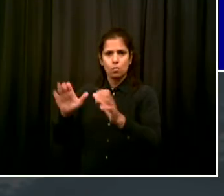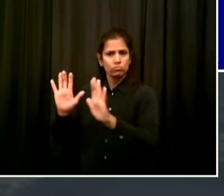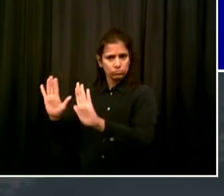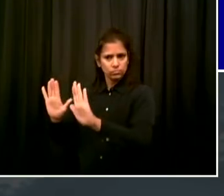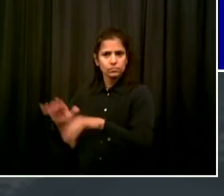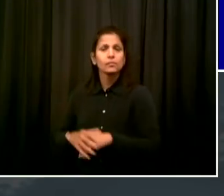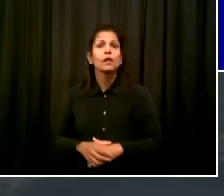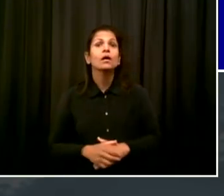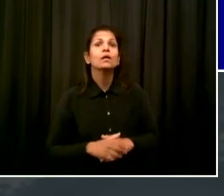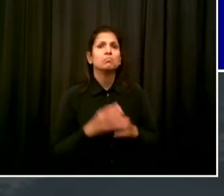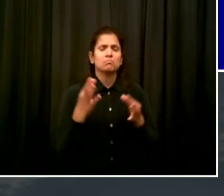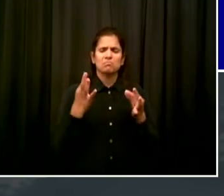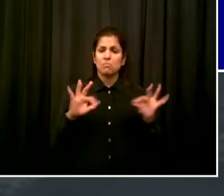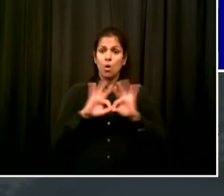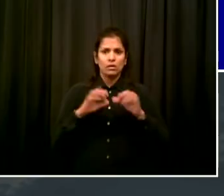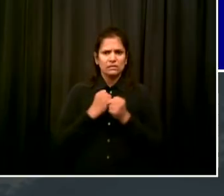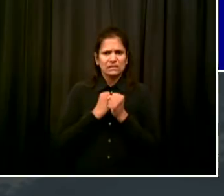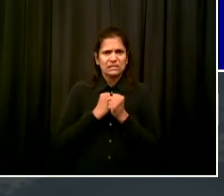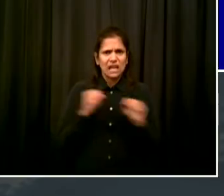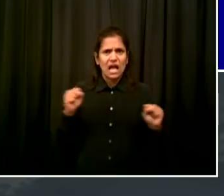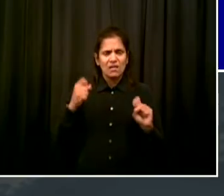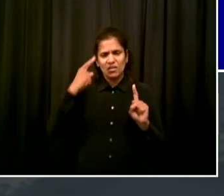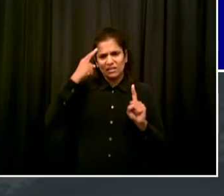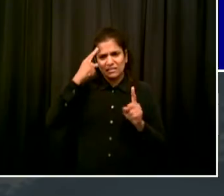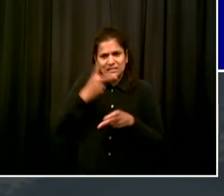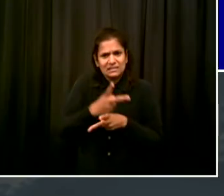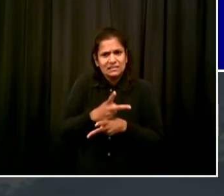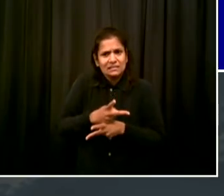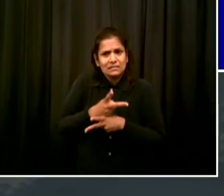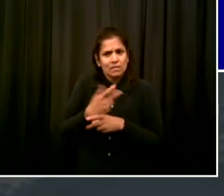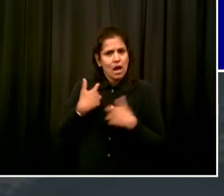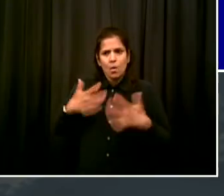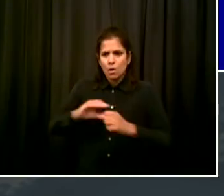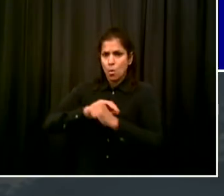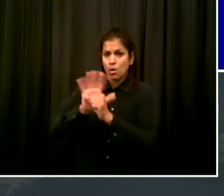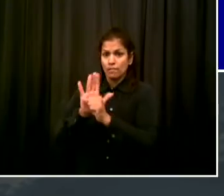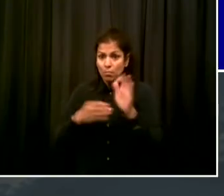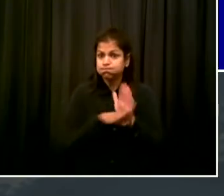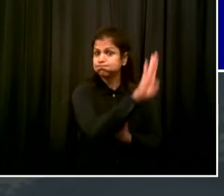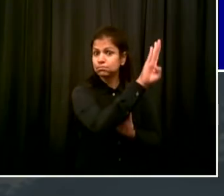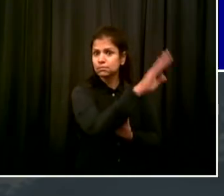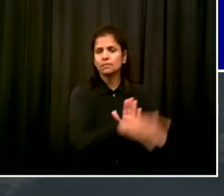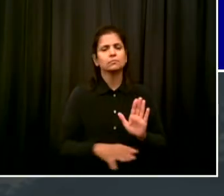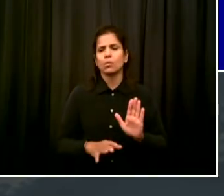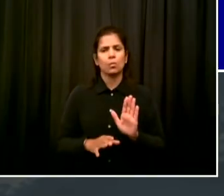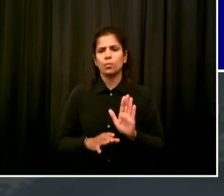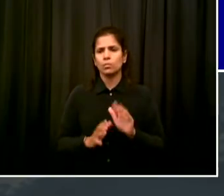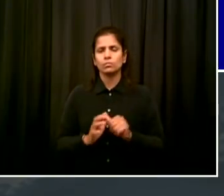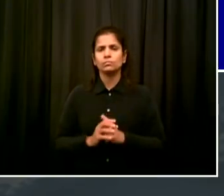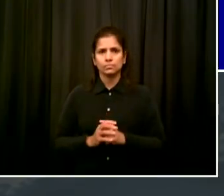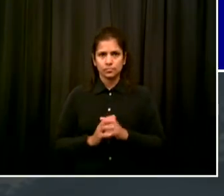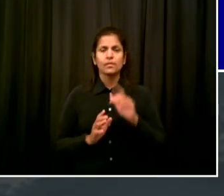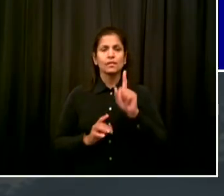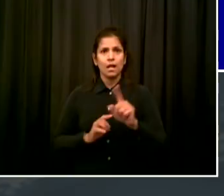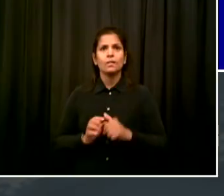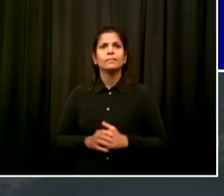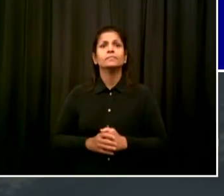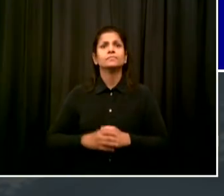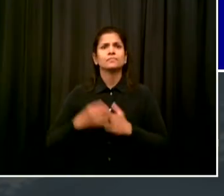SOME OF THESE PIECES . O TTT HA VERY CAREFULLY WITH THE STATE OF NEW YORK . IF